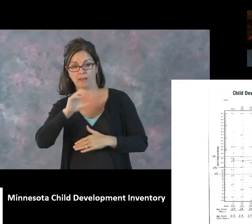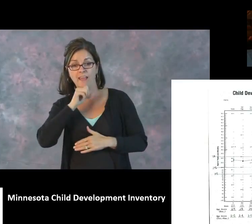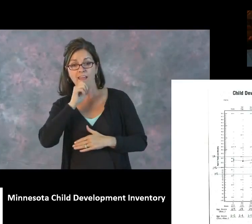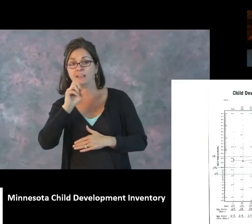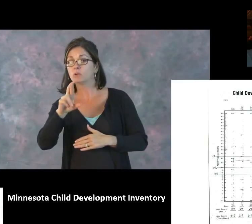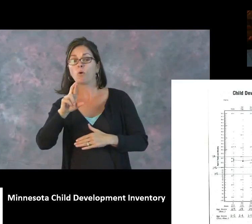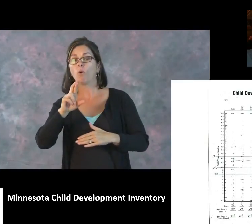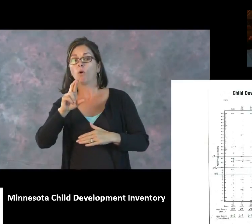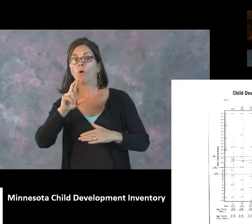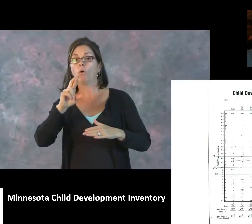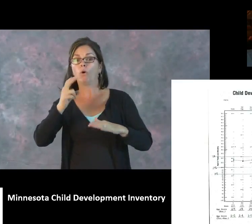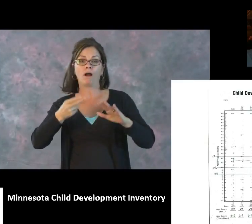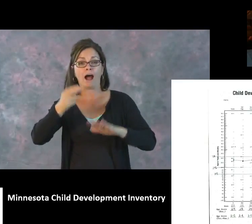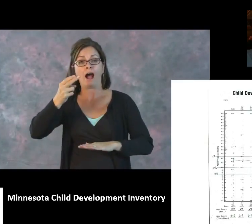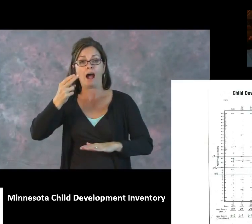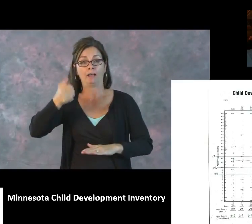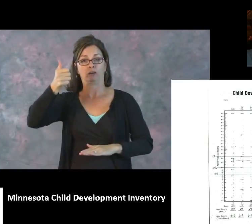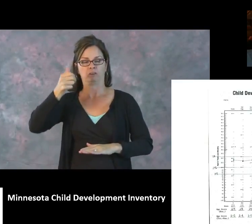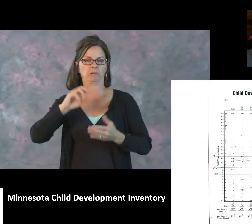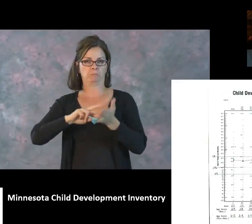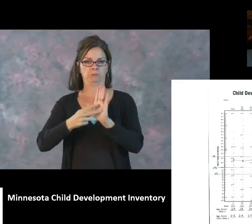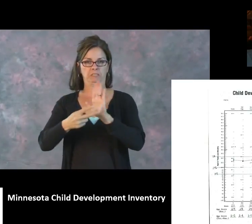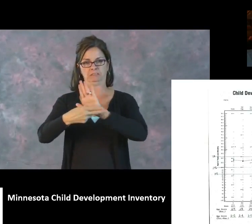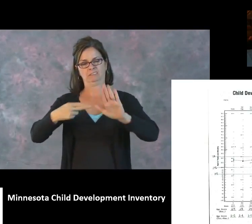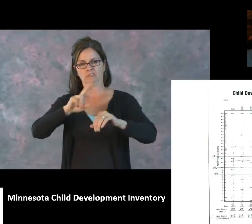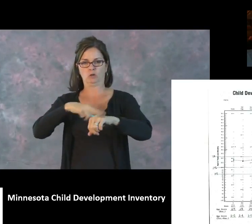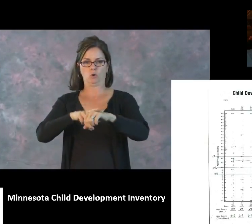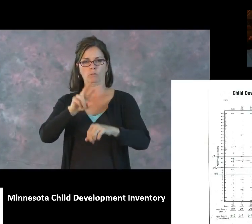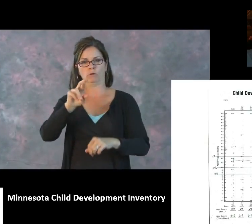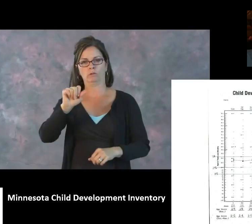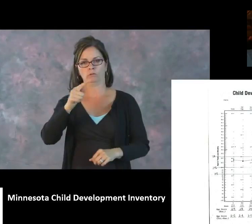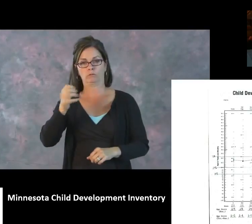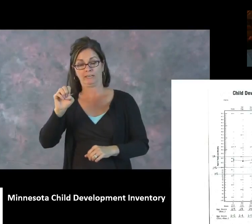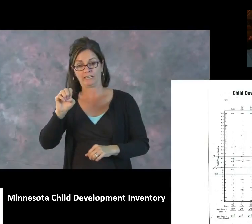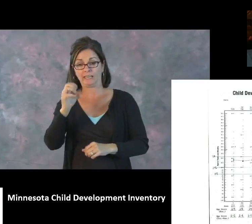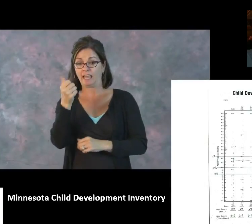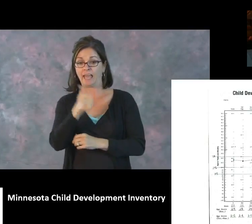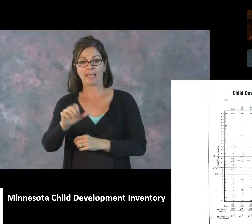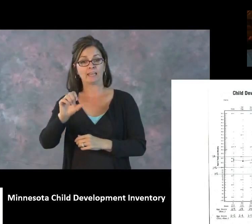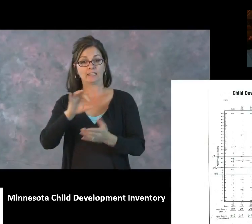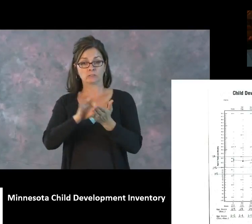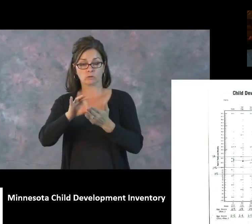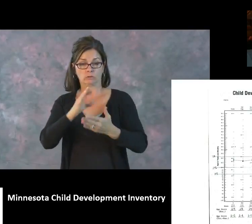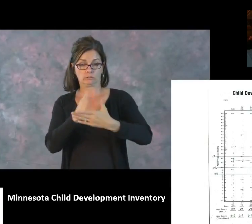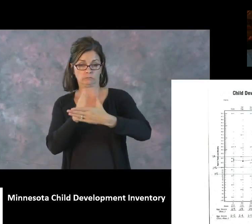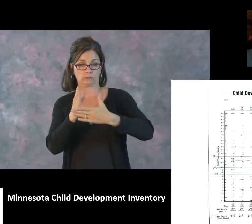to be within the normal range. Any scores that fall, between the 20% below